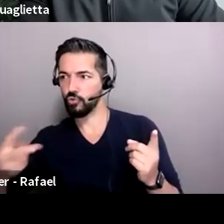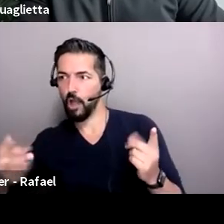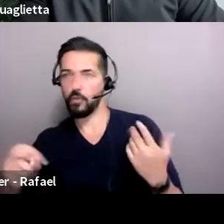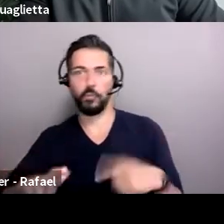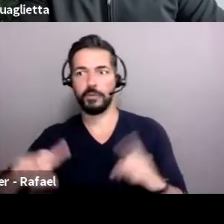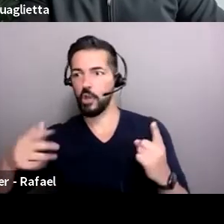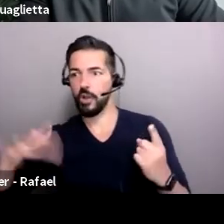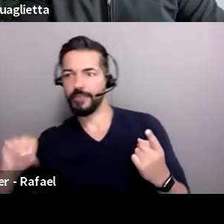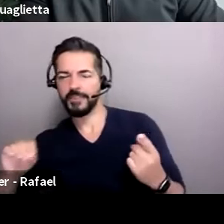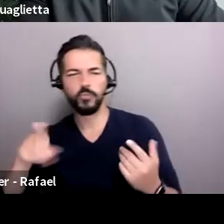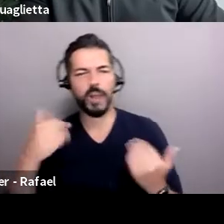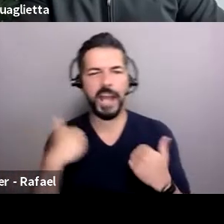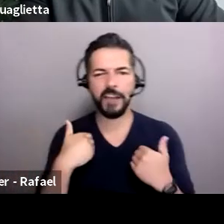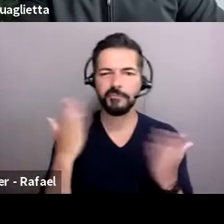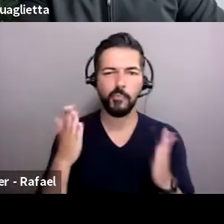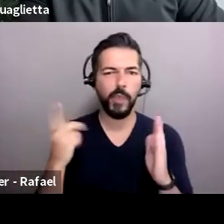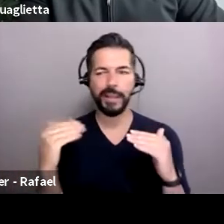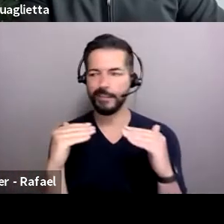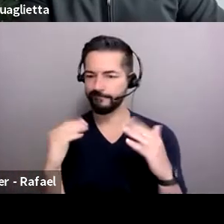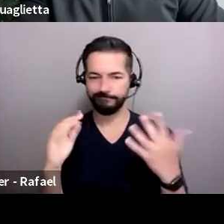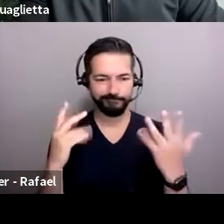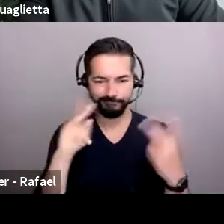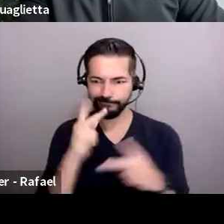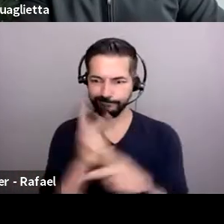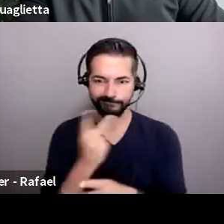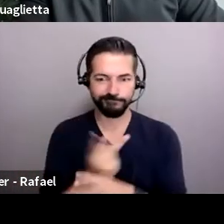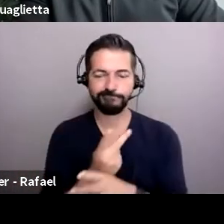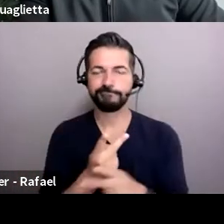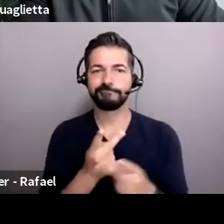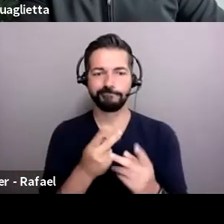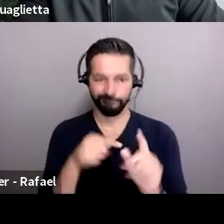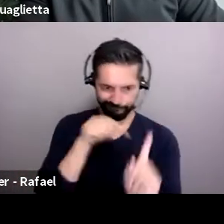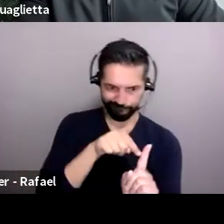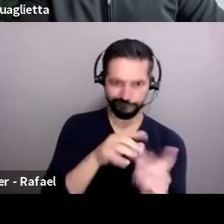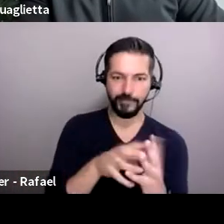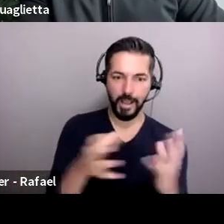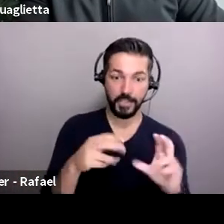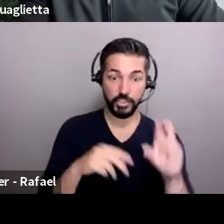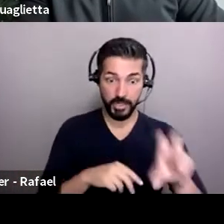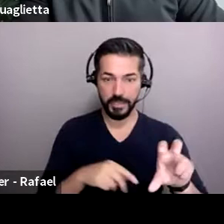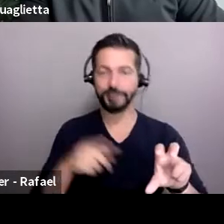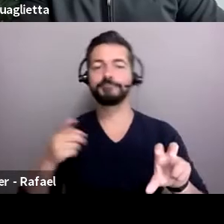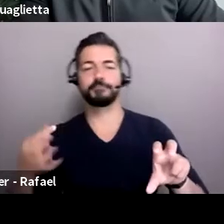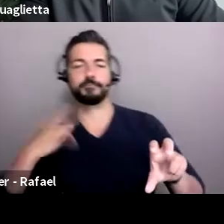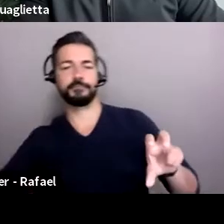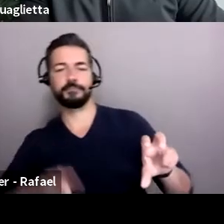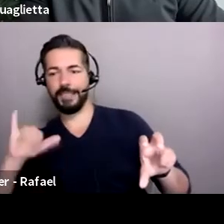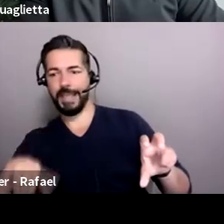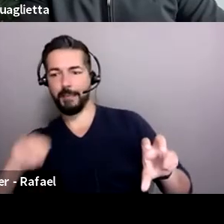that don't know how to put this together, that Yes. This is how much you should get out of the spend or don't even bother spending money on paid search.